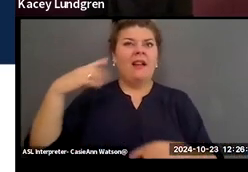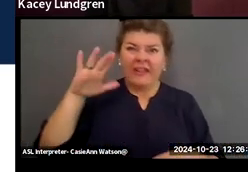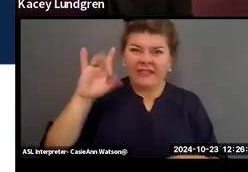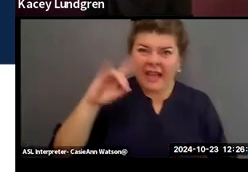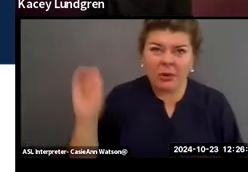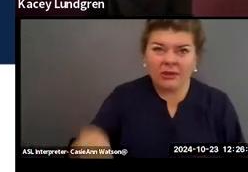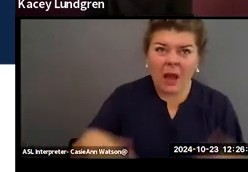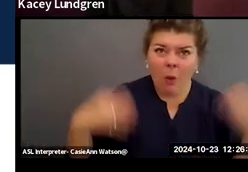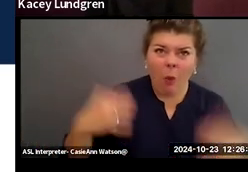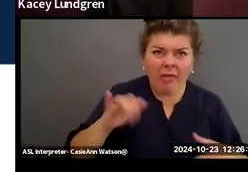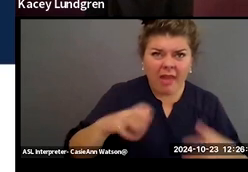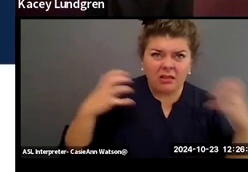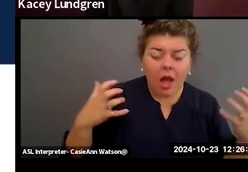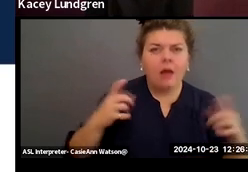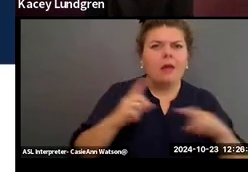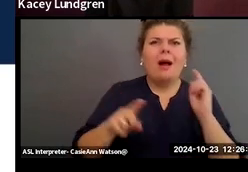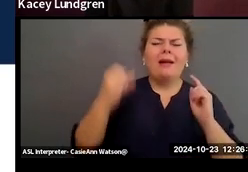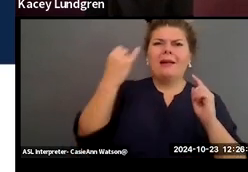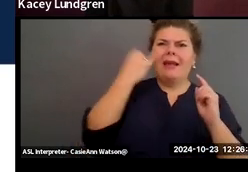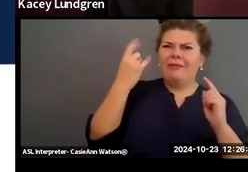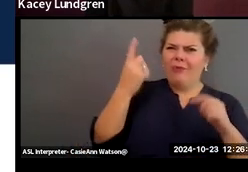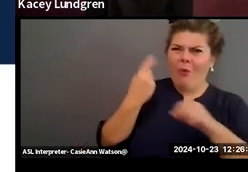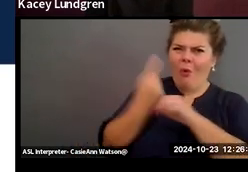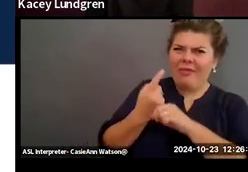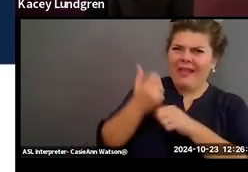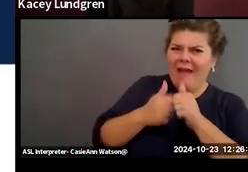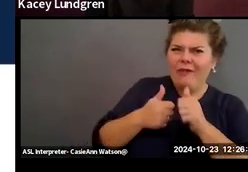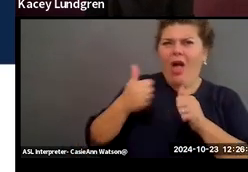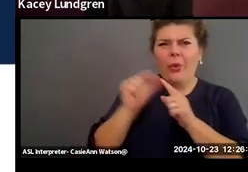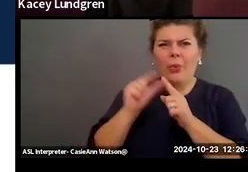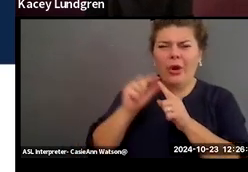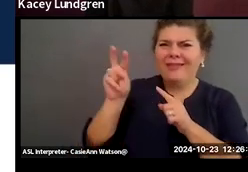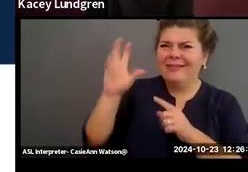but you can't really understand someone if you only understand every other word they're saying.